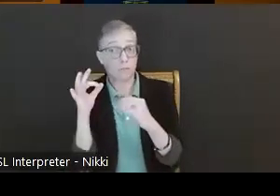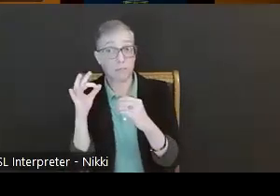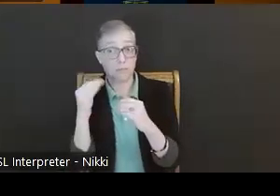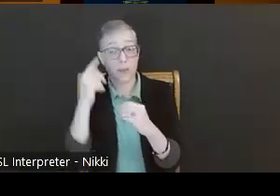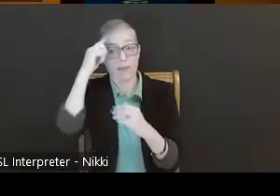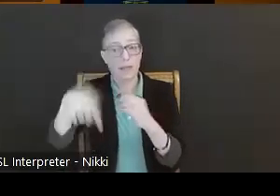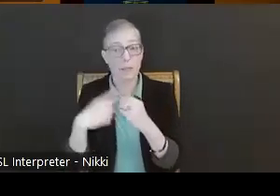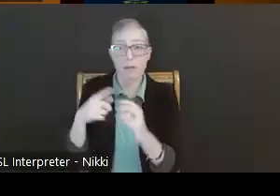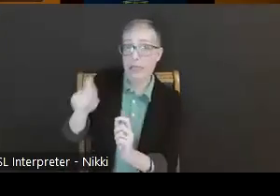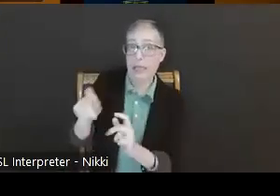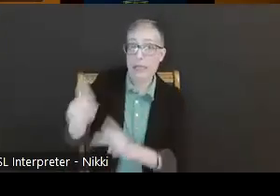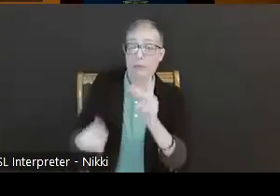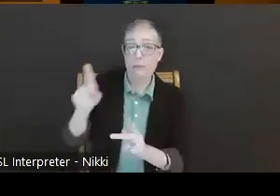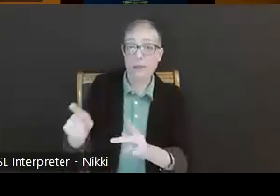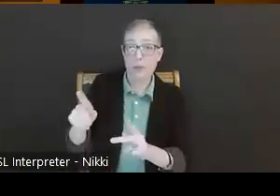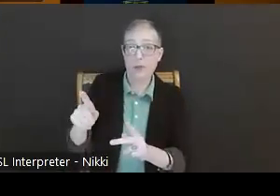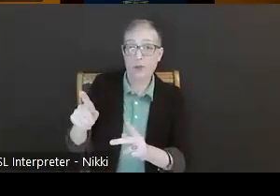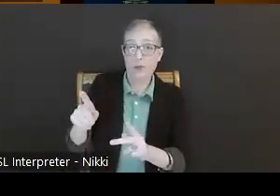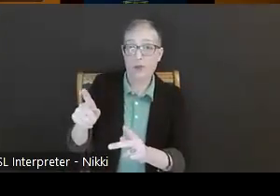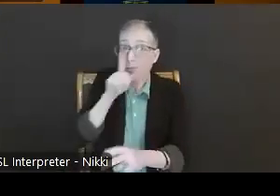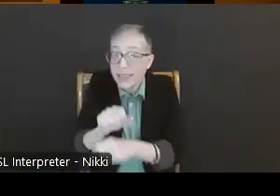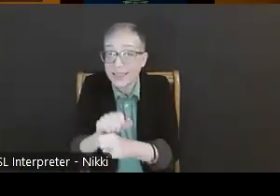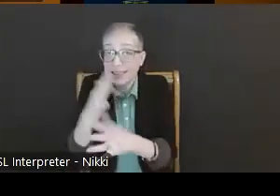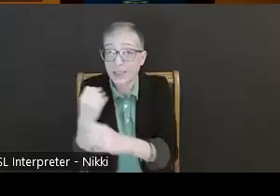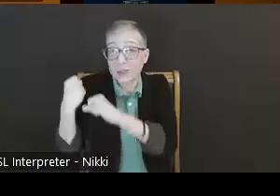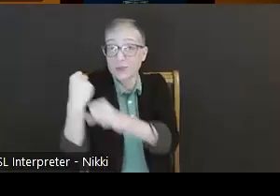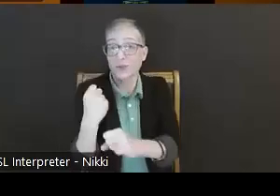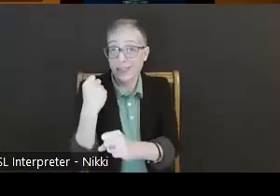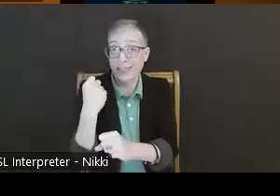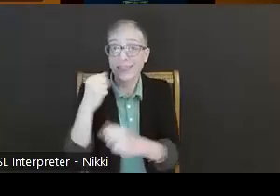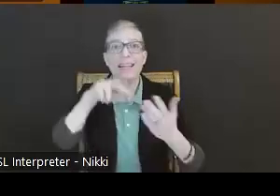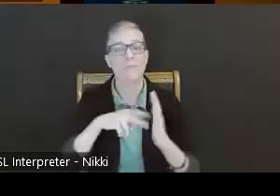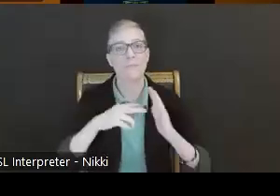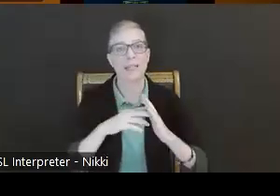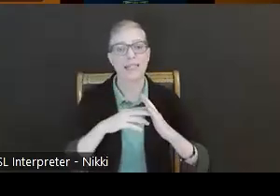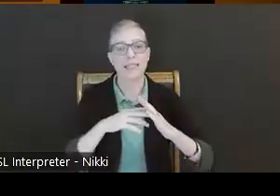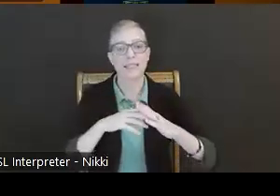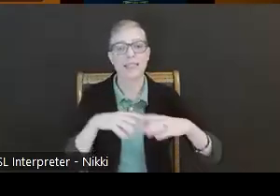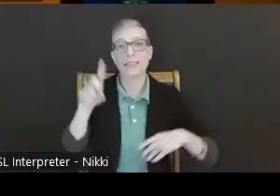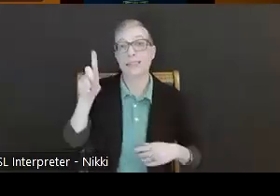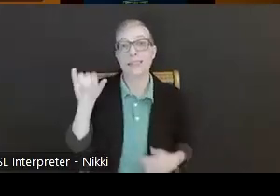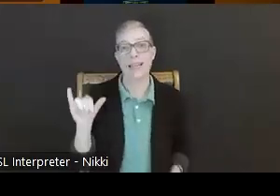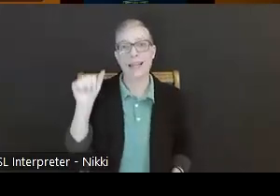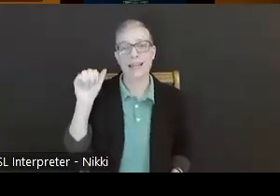opportunity for thinking about how di as a unit might be a strength for us as clinicians to kind